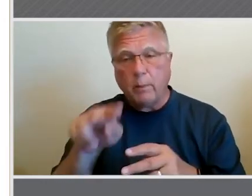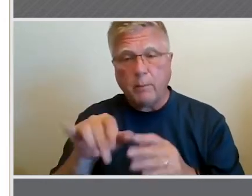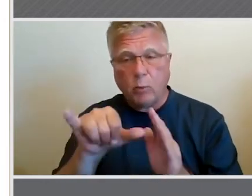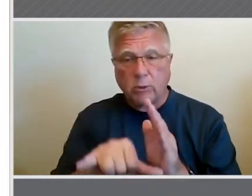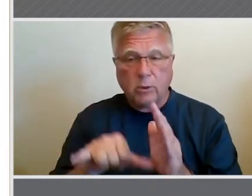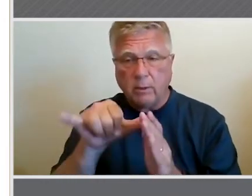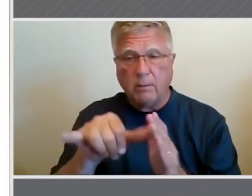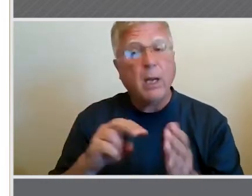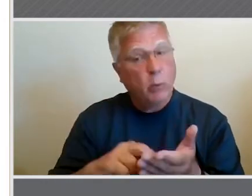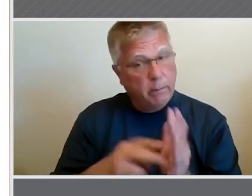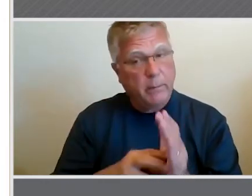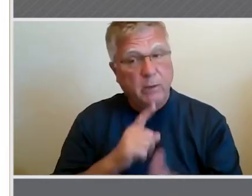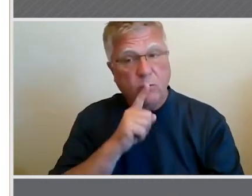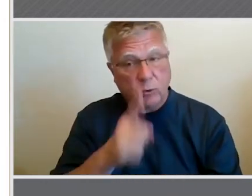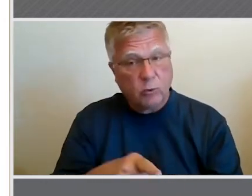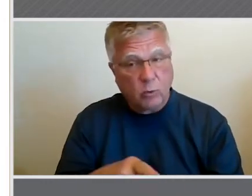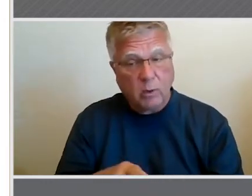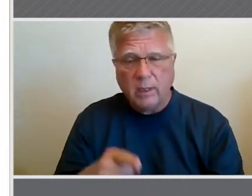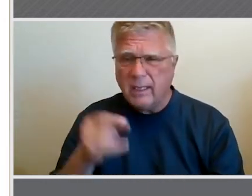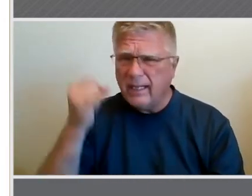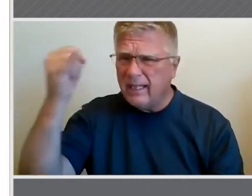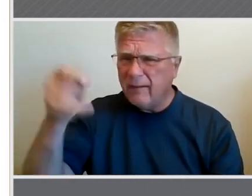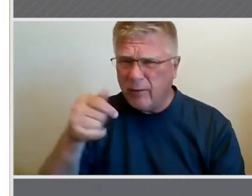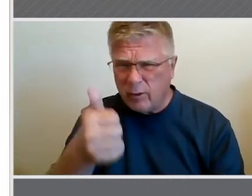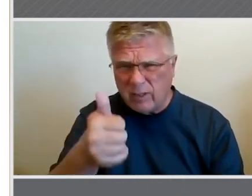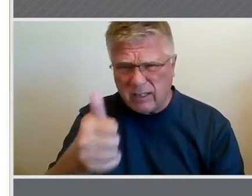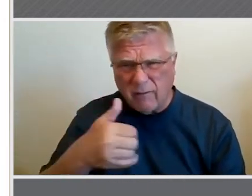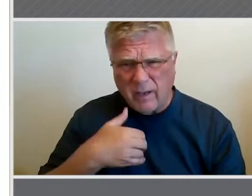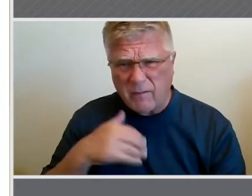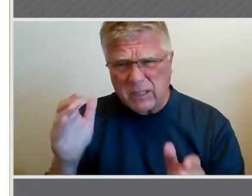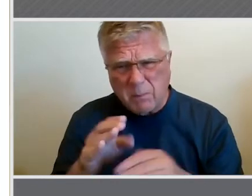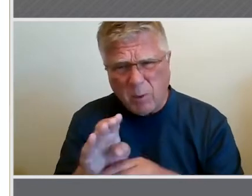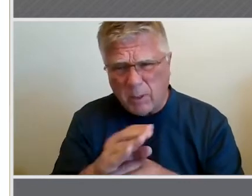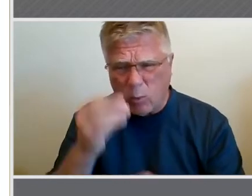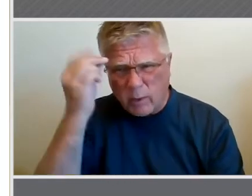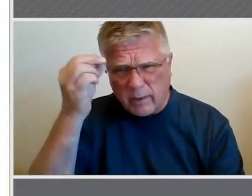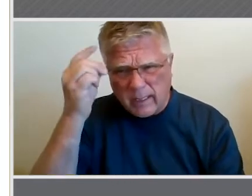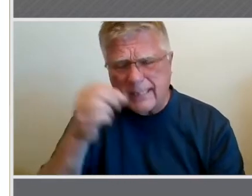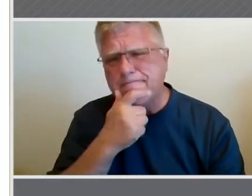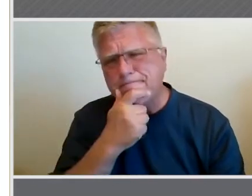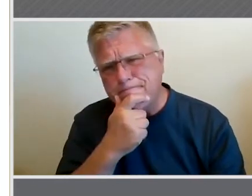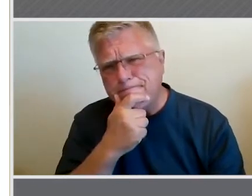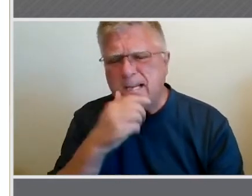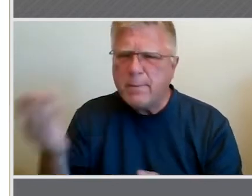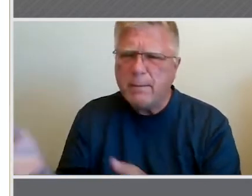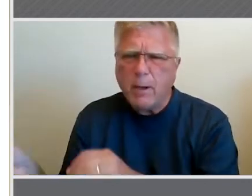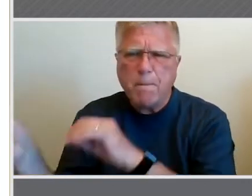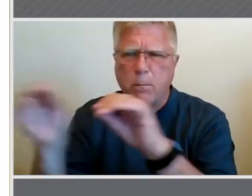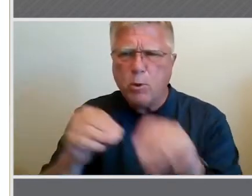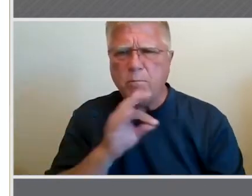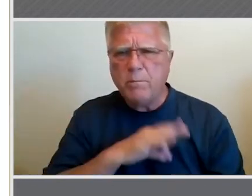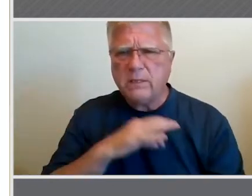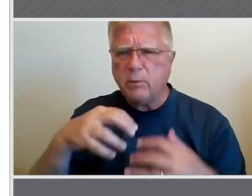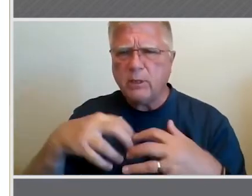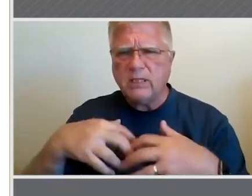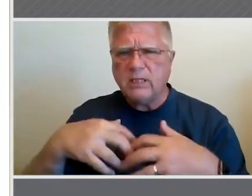if you have a small business and you're in our city in Pittsburgh or you're thinking about bringing a business to Pittsburgh, or starting a business before we really do want